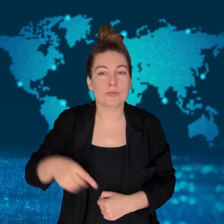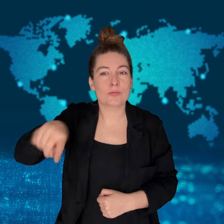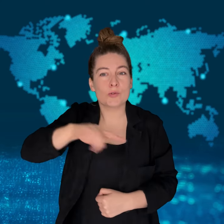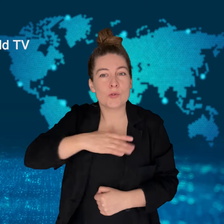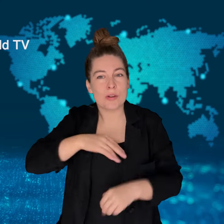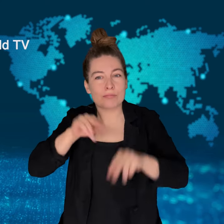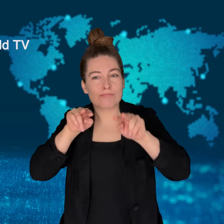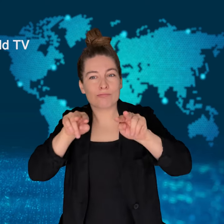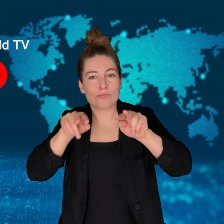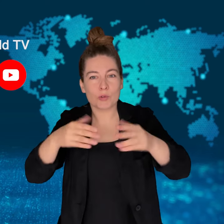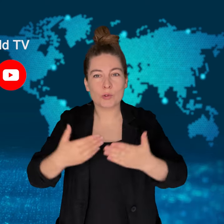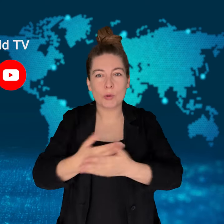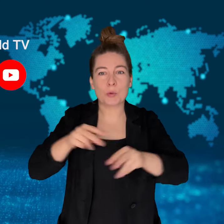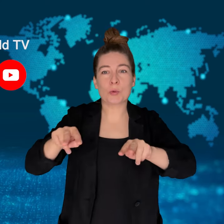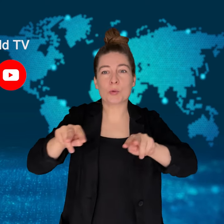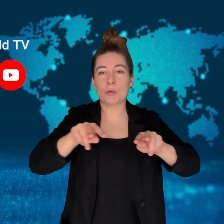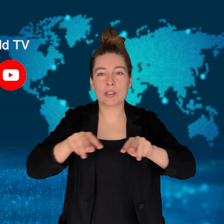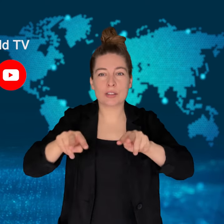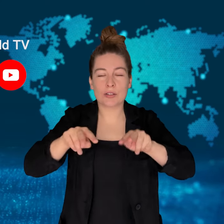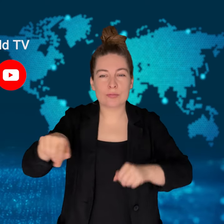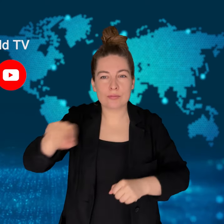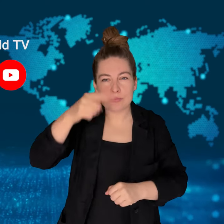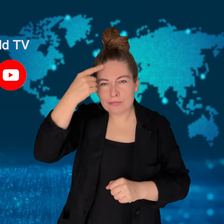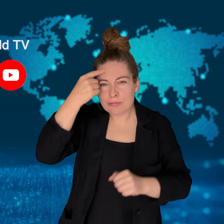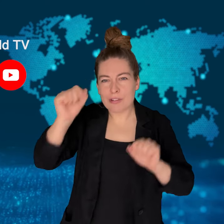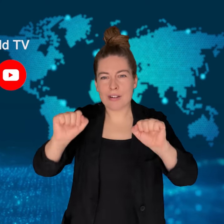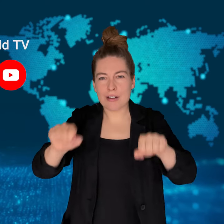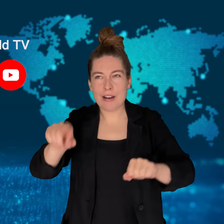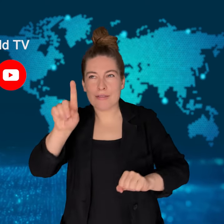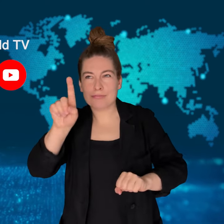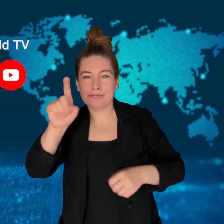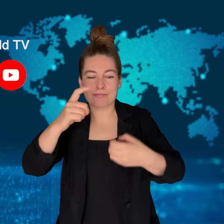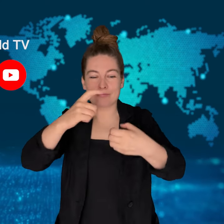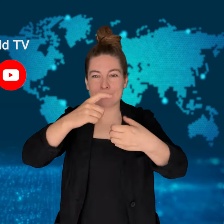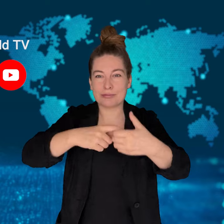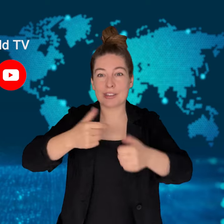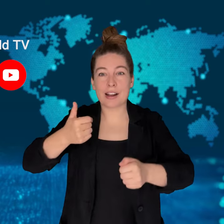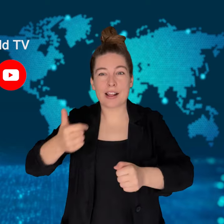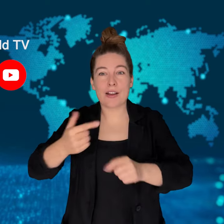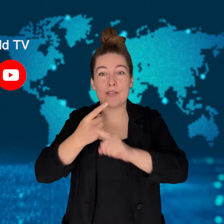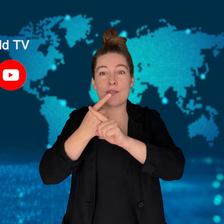Don't forget to subscribe, like, and follow H3 World TV to